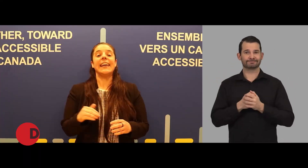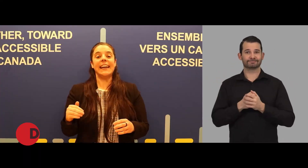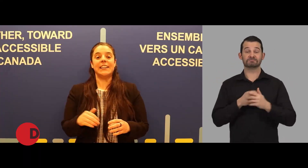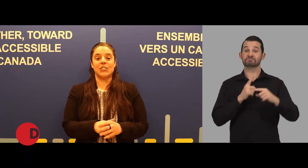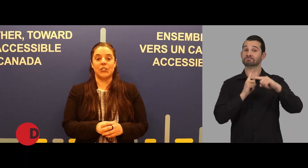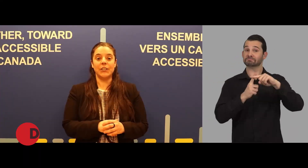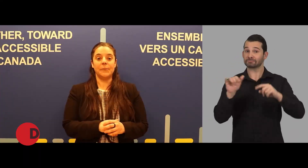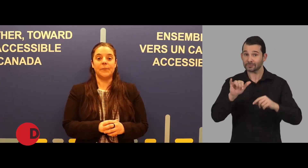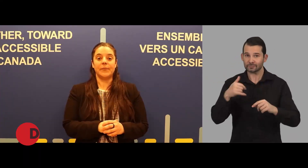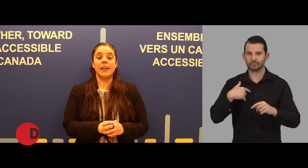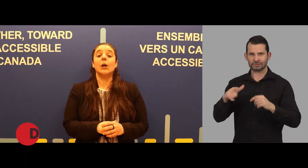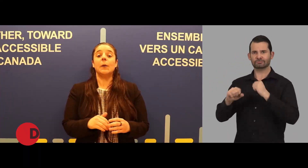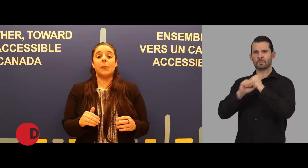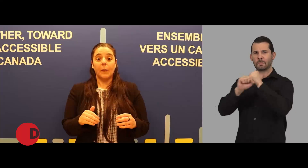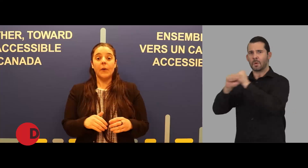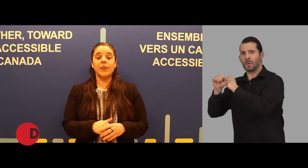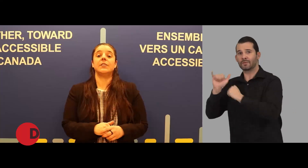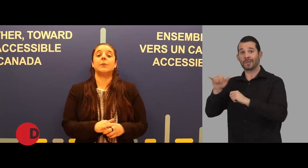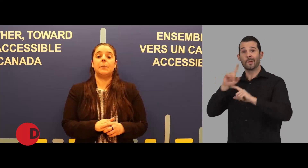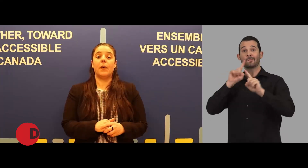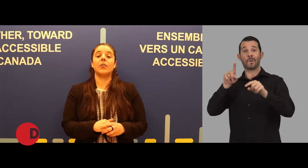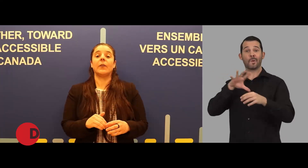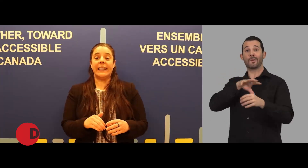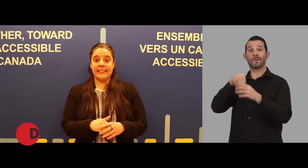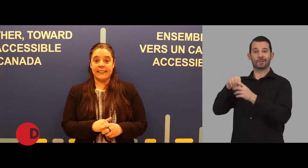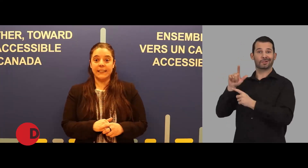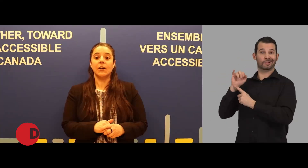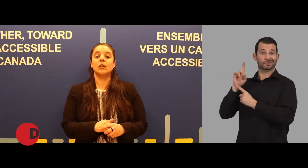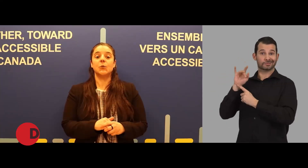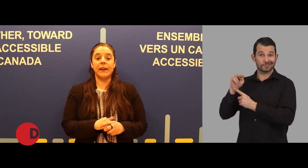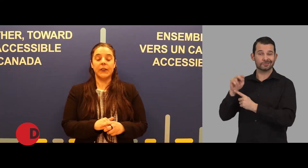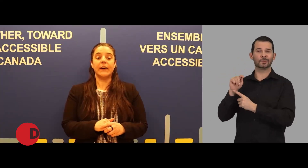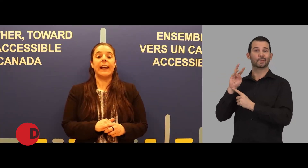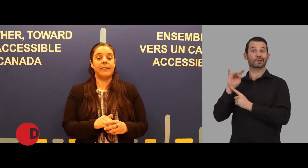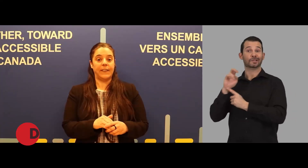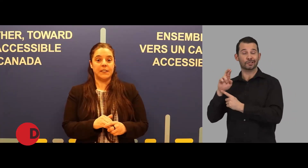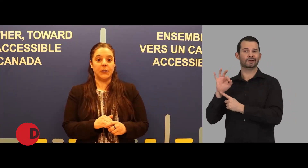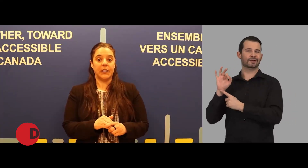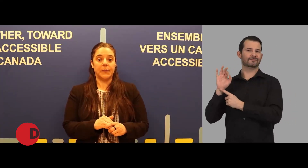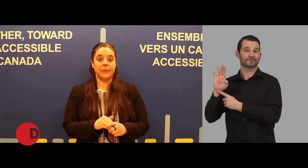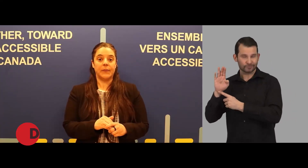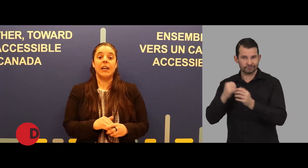In addition, we promoted the report on LinkedIn, Twitter and Facebook.